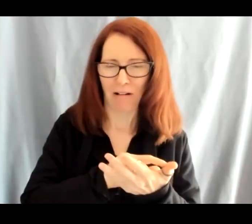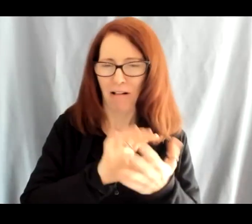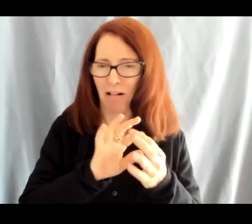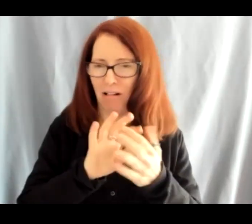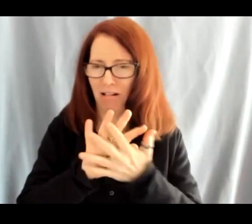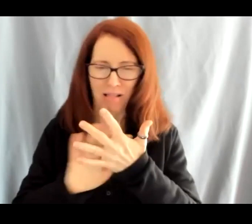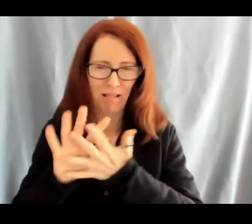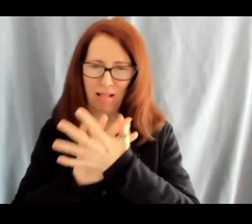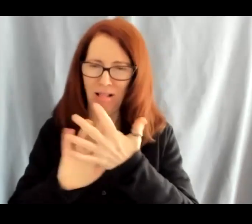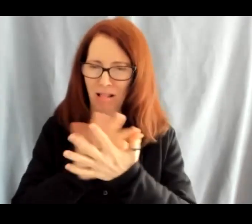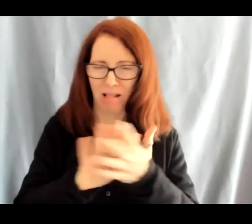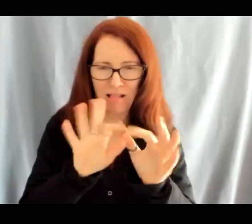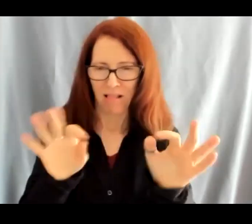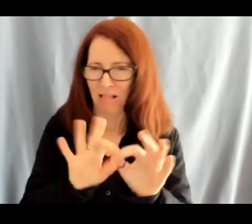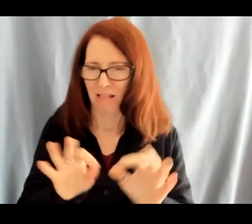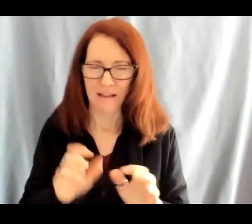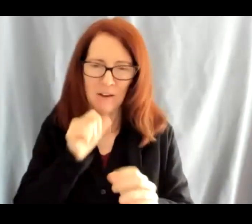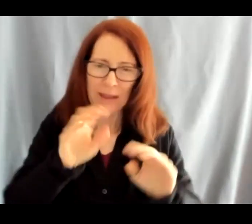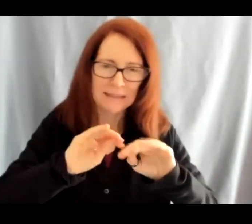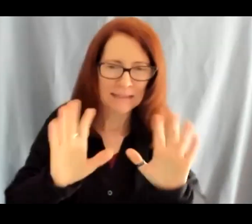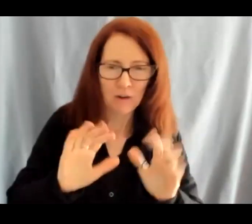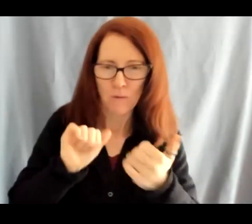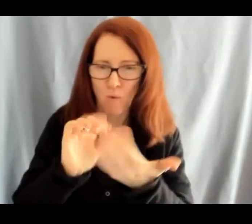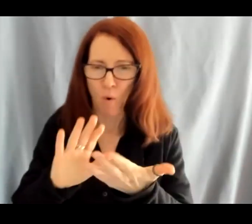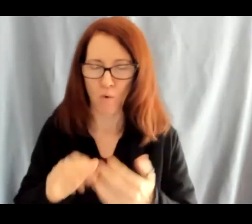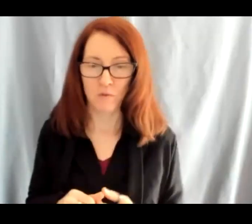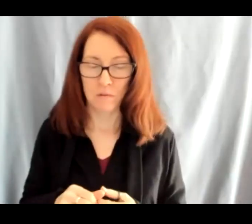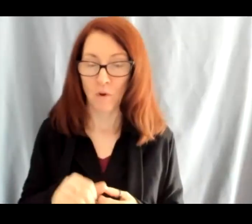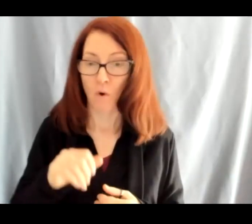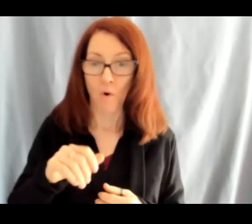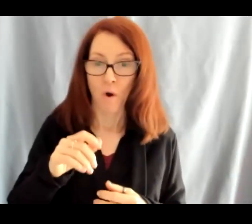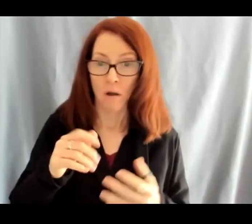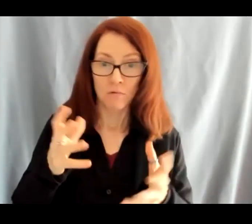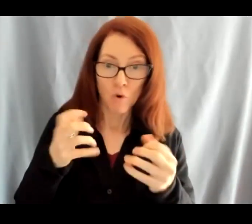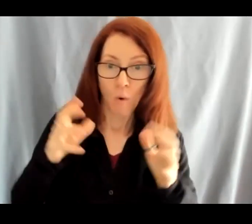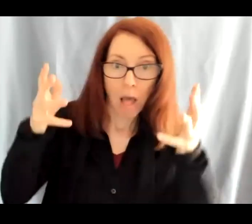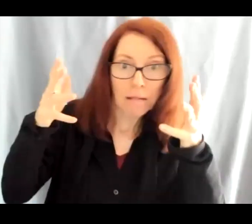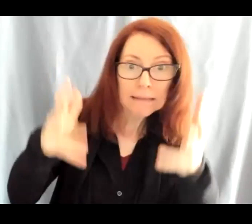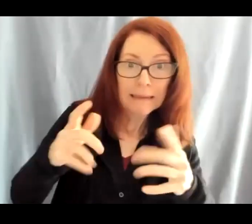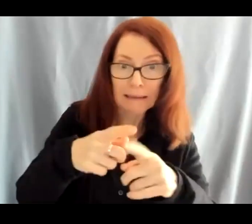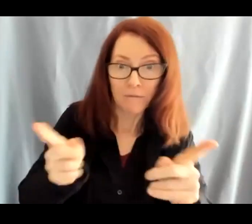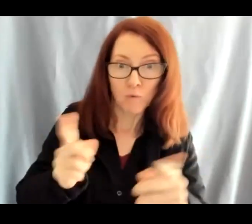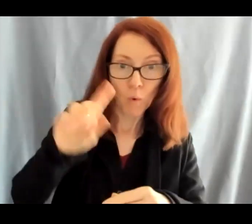figuring it out but I also don't have like a super firm answer for you unfortunately.